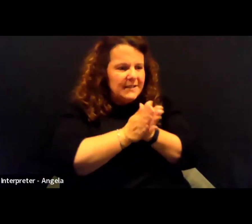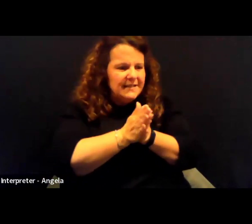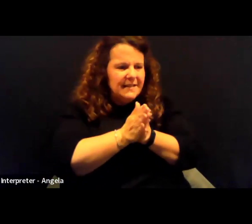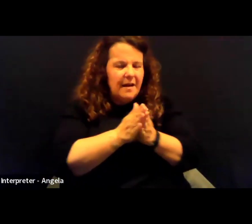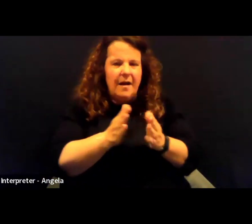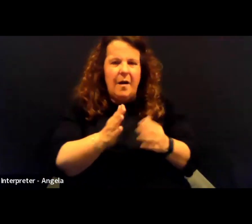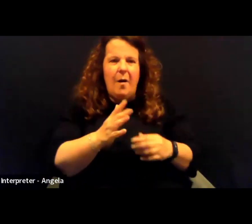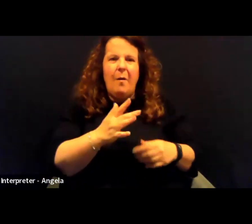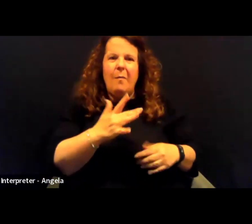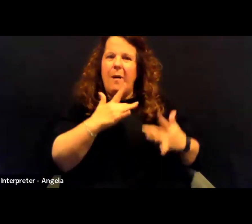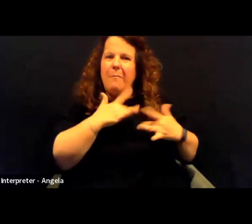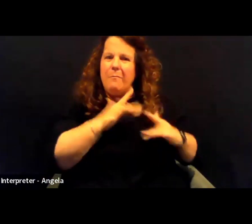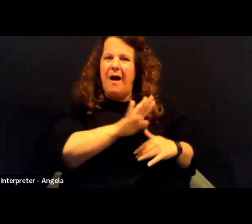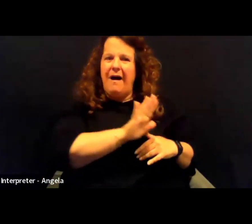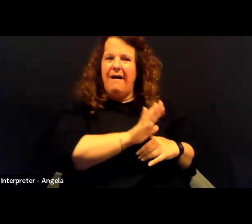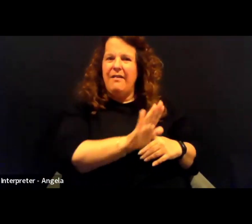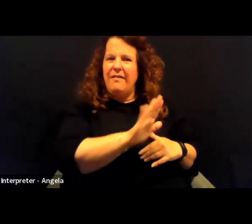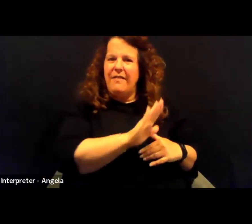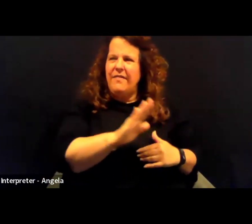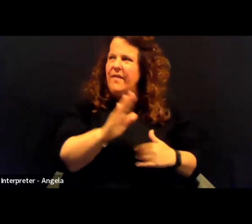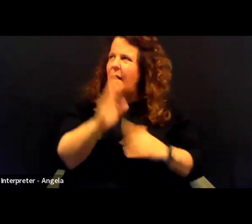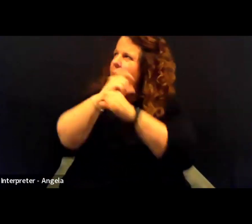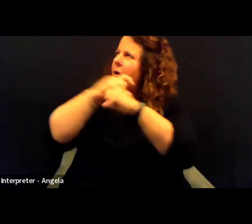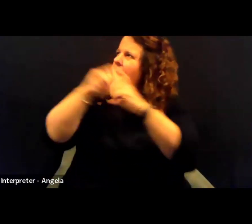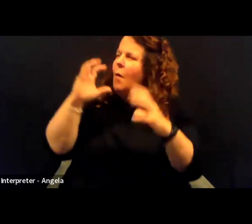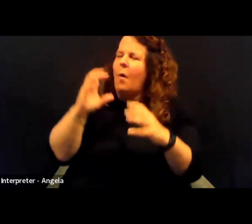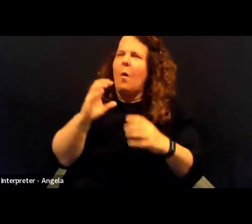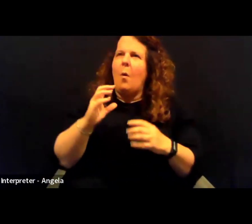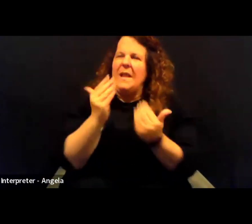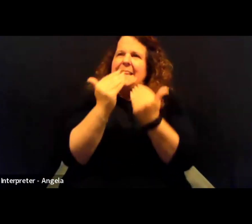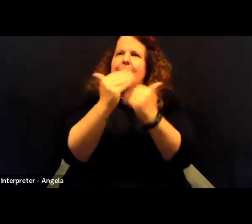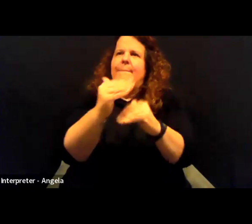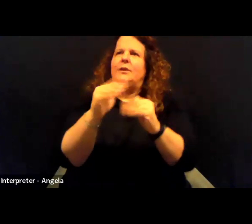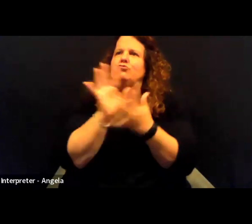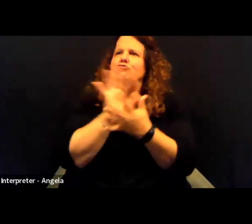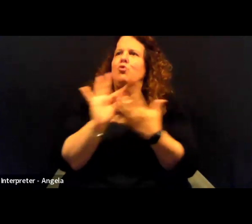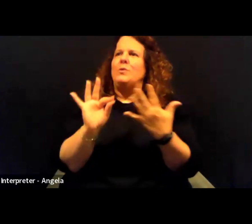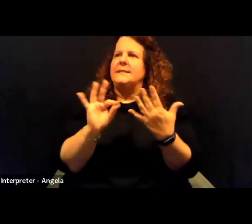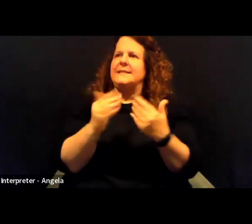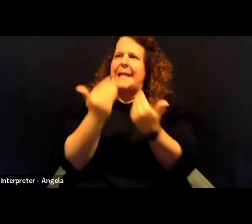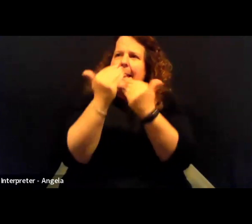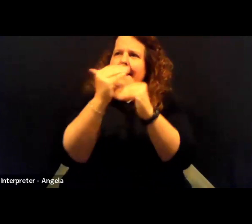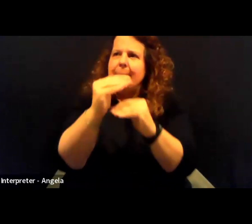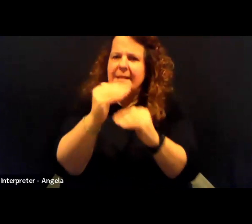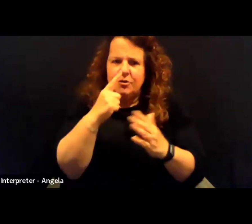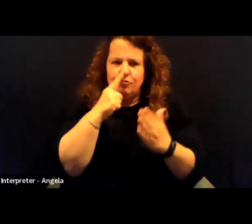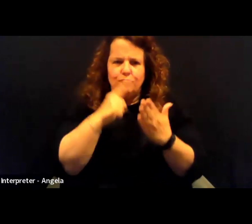only certain types of jobs are available. Only certain types of research can be done by